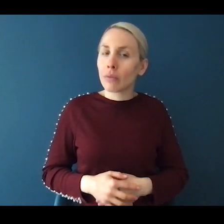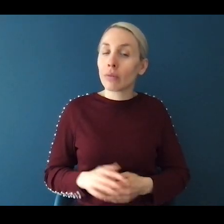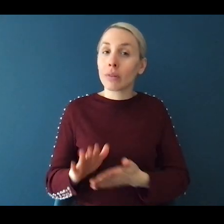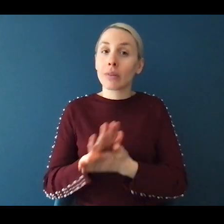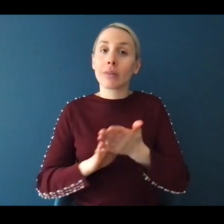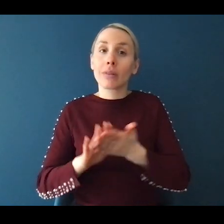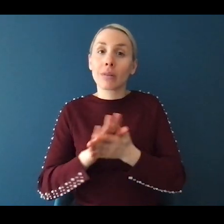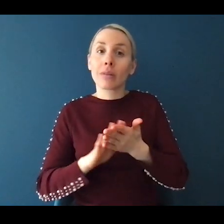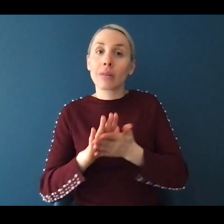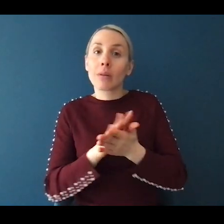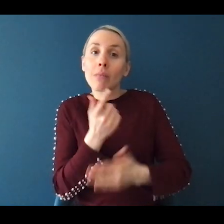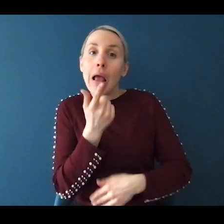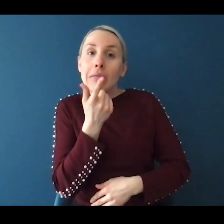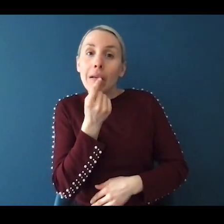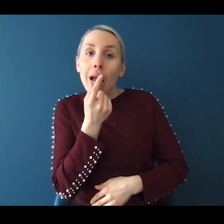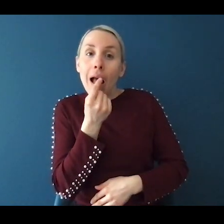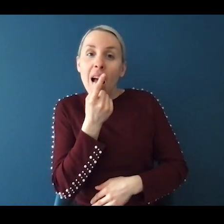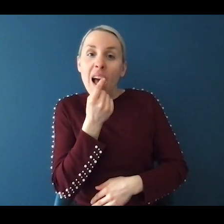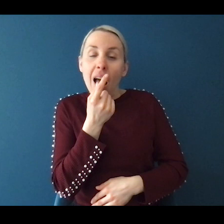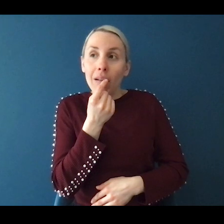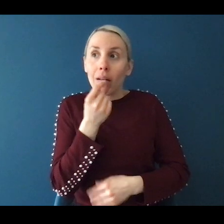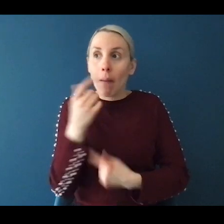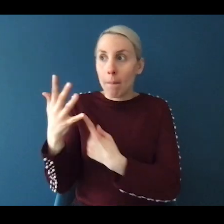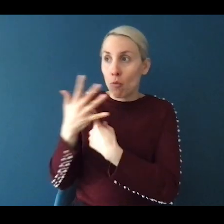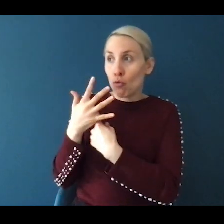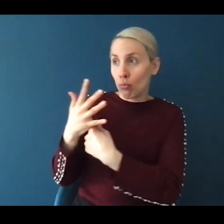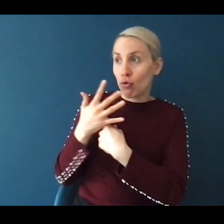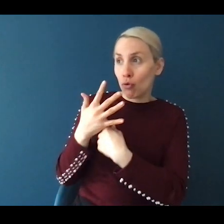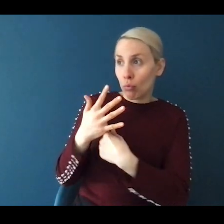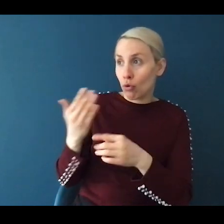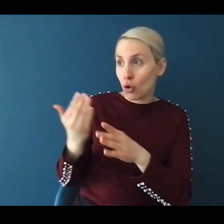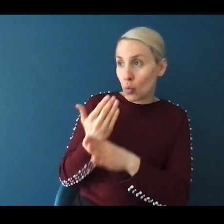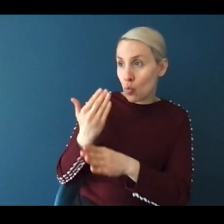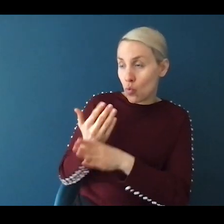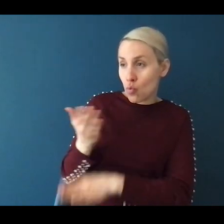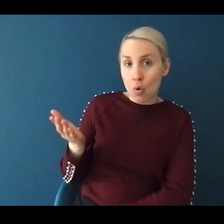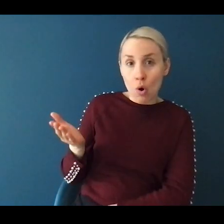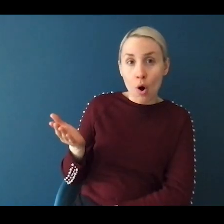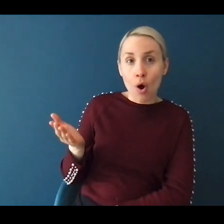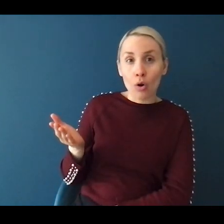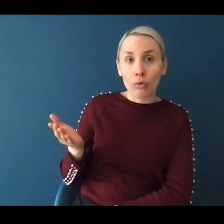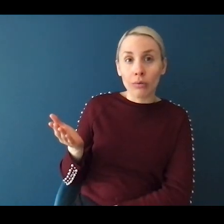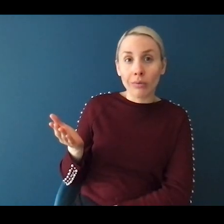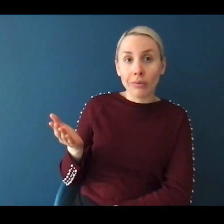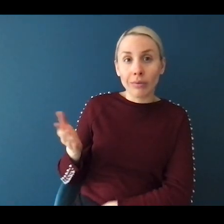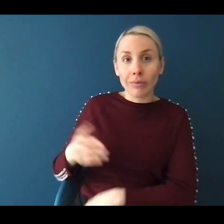of it that I wanted to see where I could end up pushing my work because I would be working